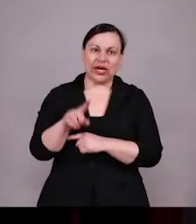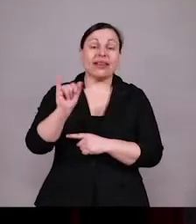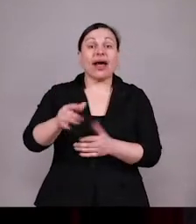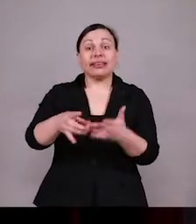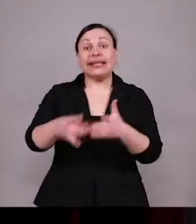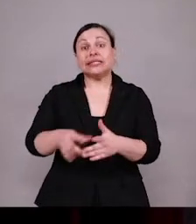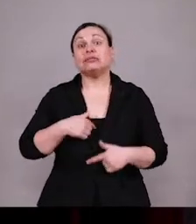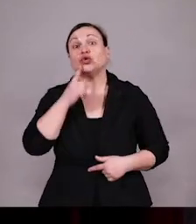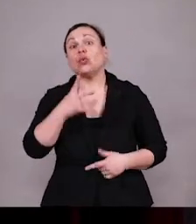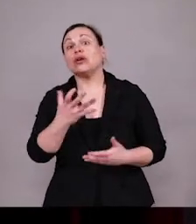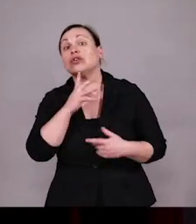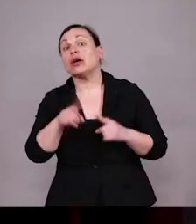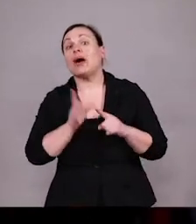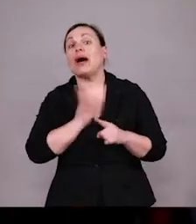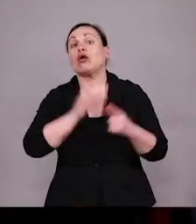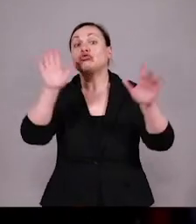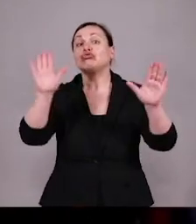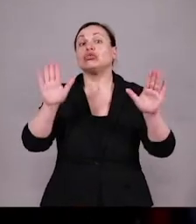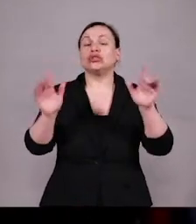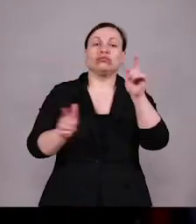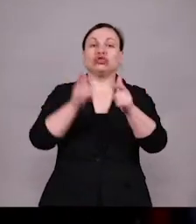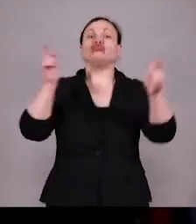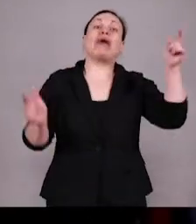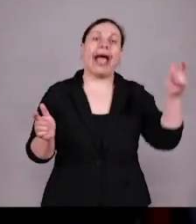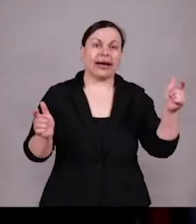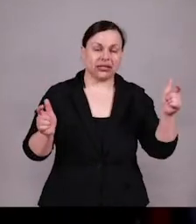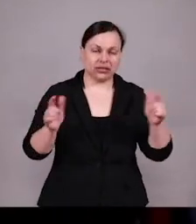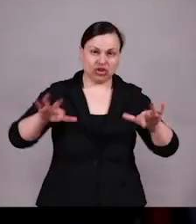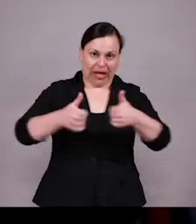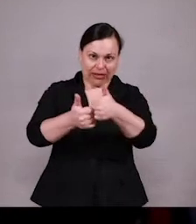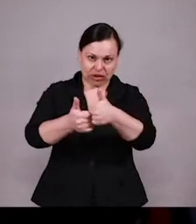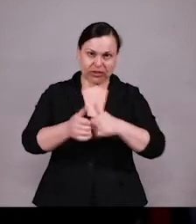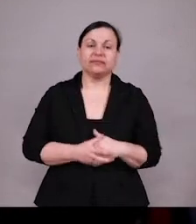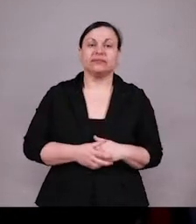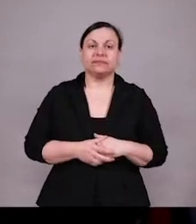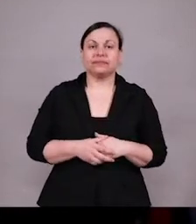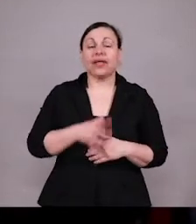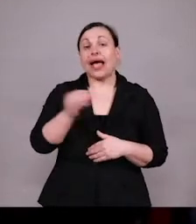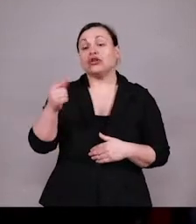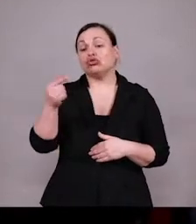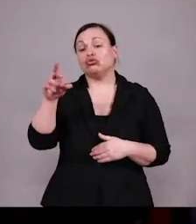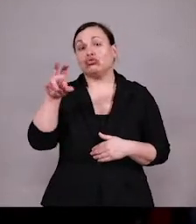our Grand Challenges. As you know, our Grand Challenges continue to drive our research,